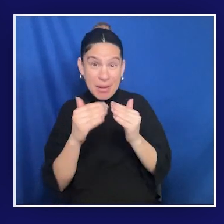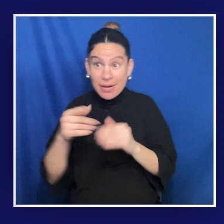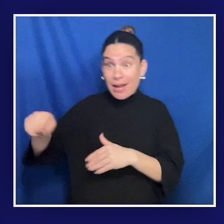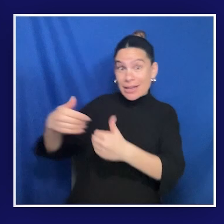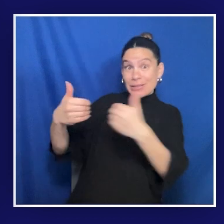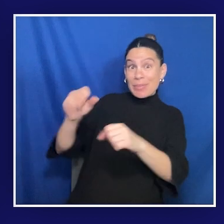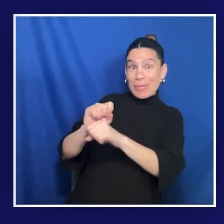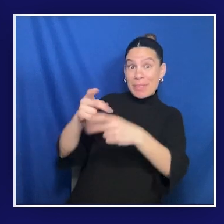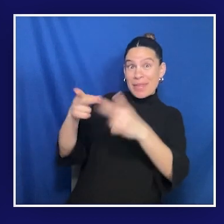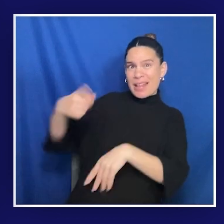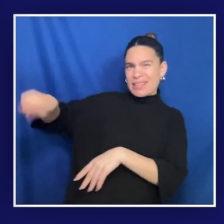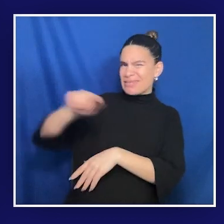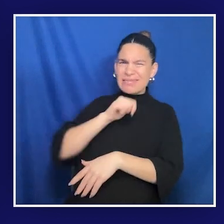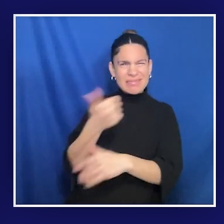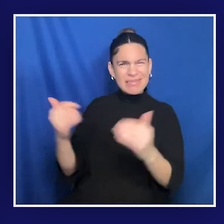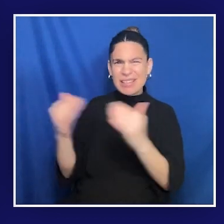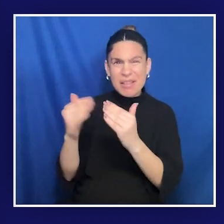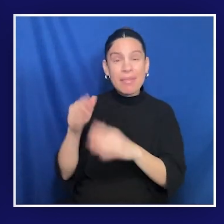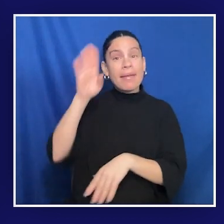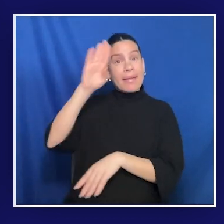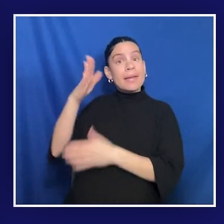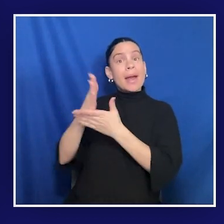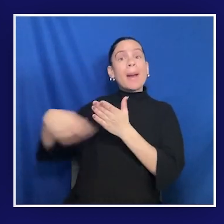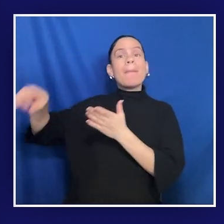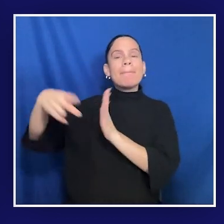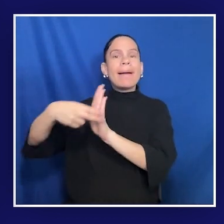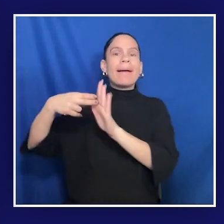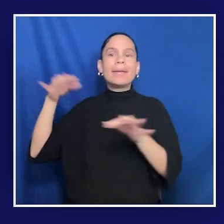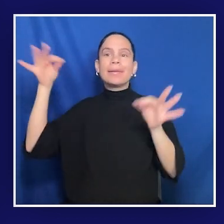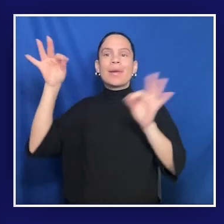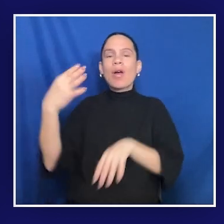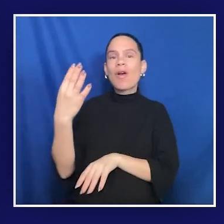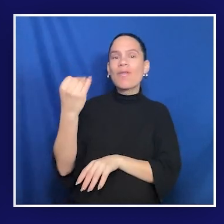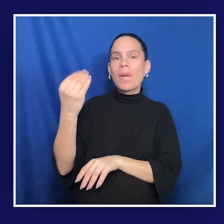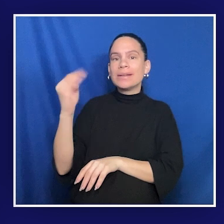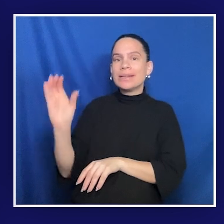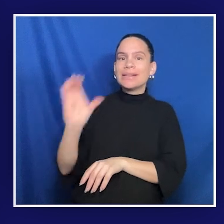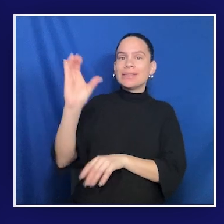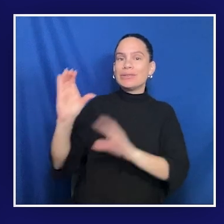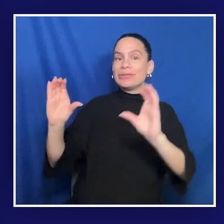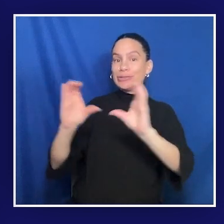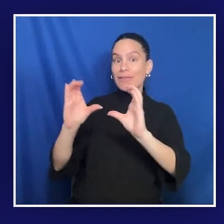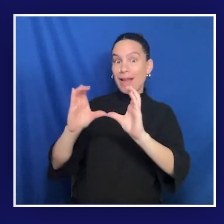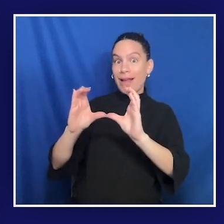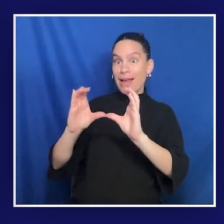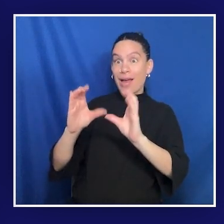Some sheltered workshops use a certificate called a 14(c) certificate. [Audio Description]